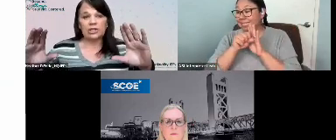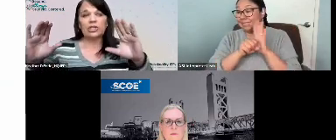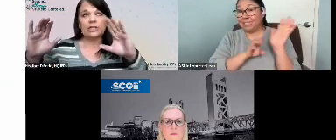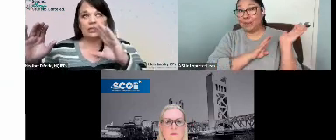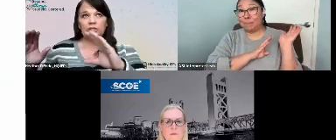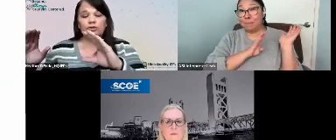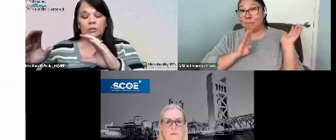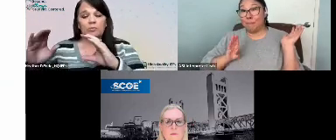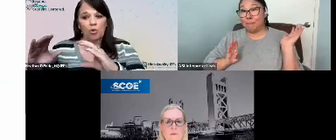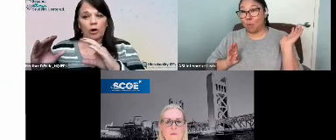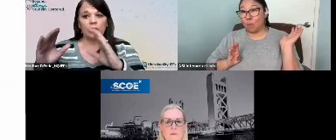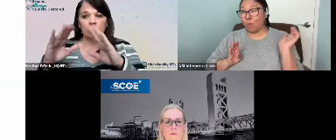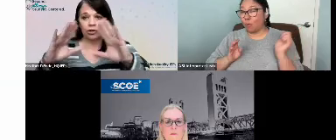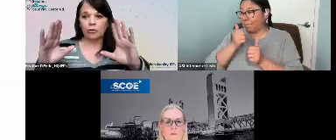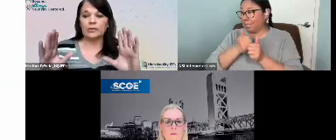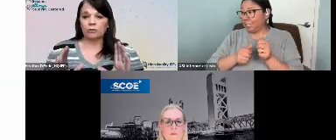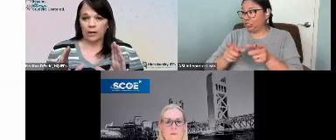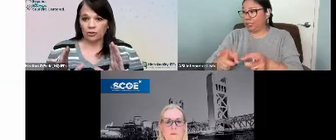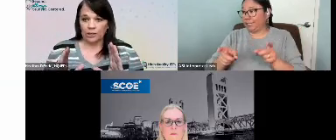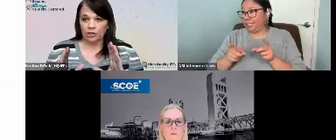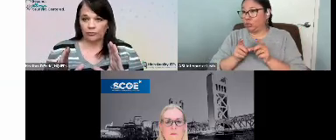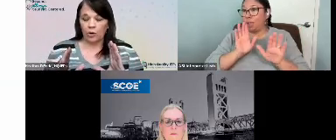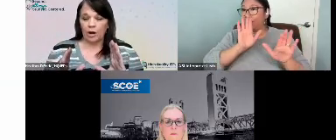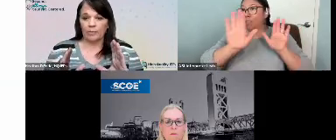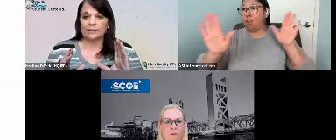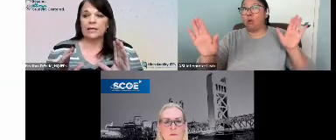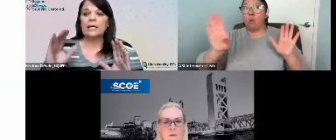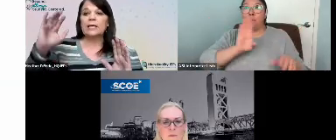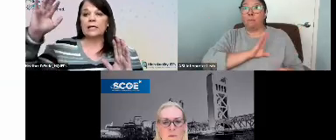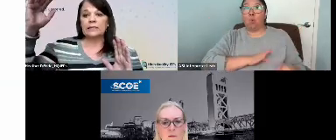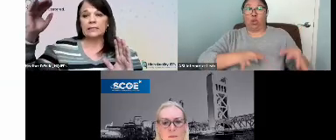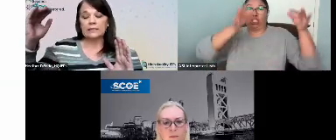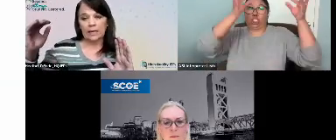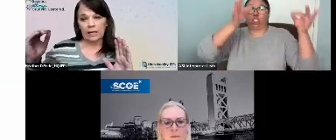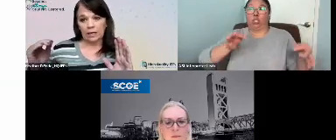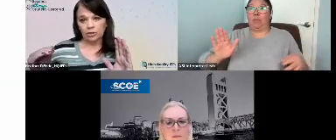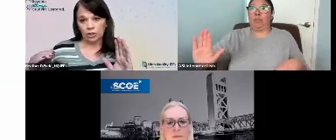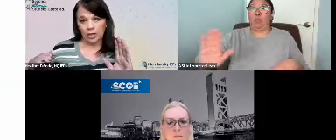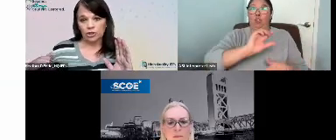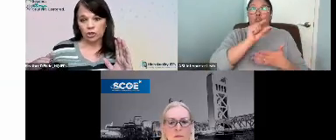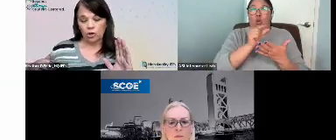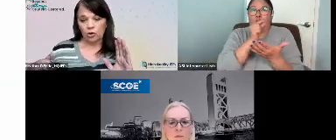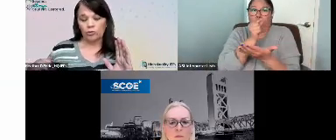um each district's board determines the graduation requirements in state education